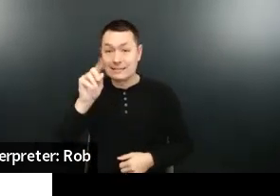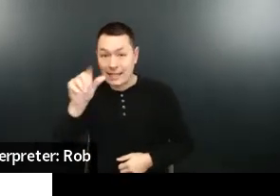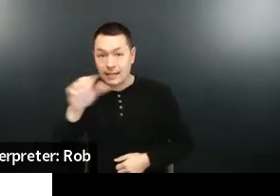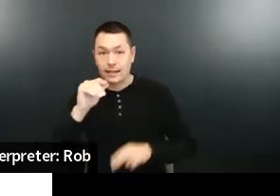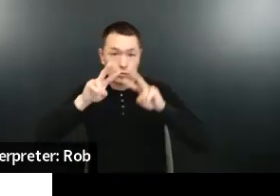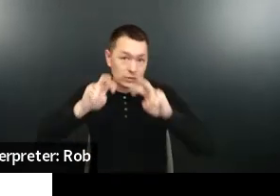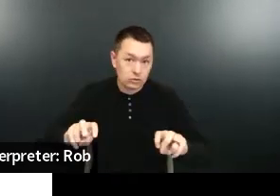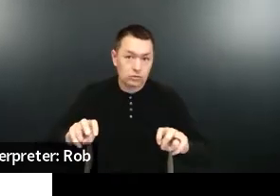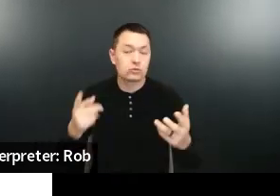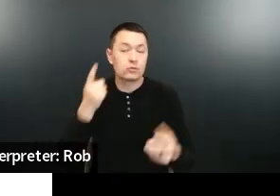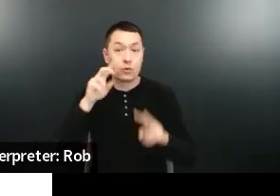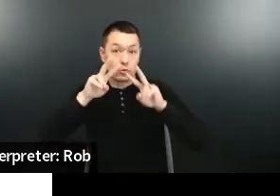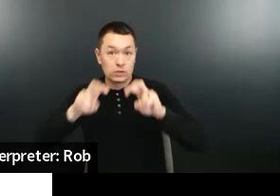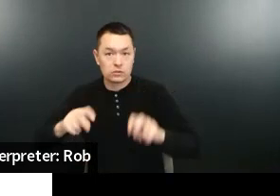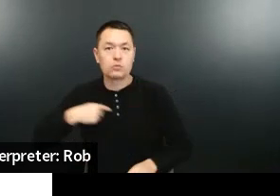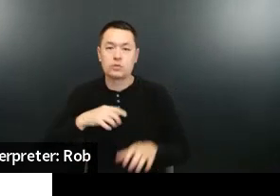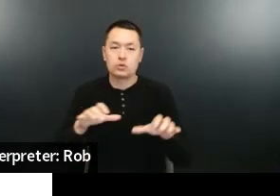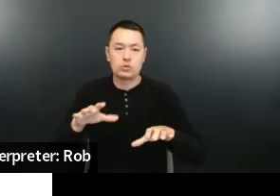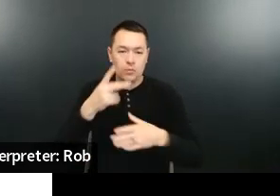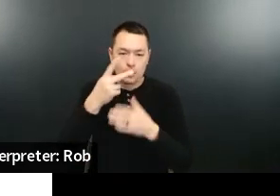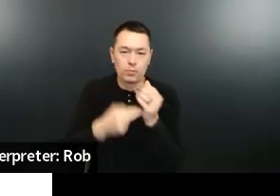So for research, we do both quantitative and qualitative work